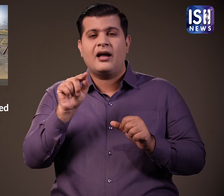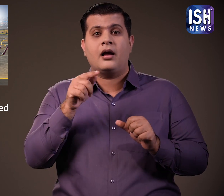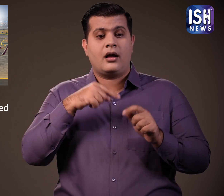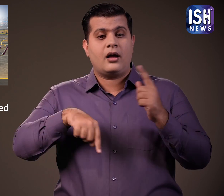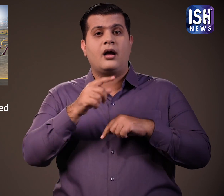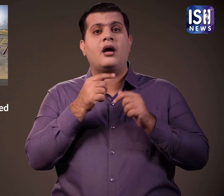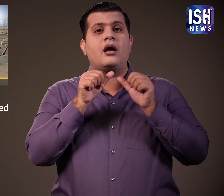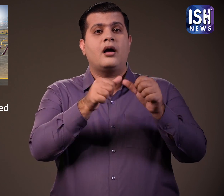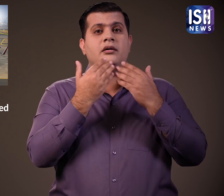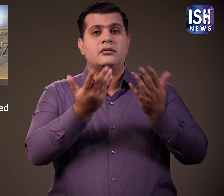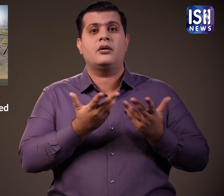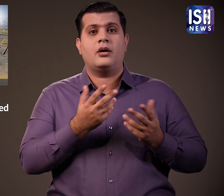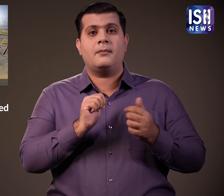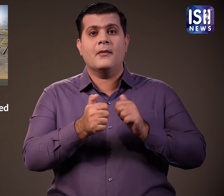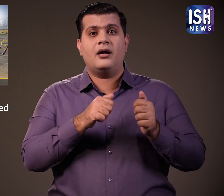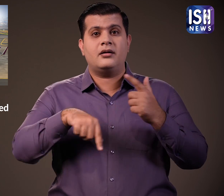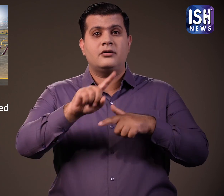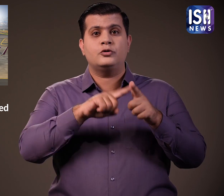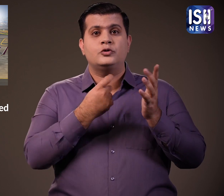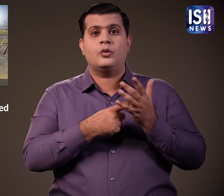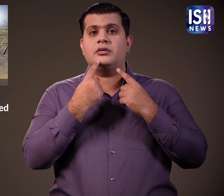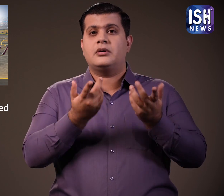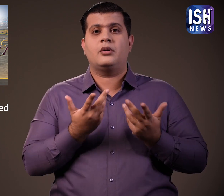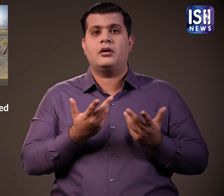The junior pilots said that